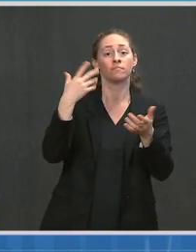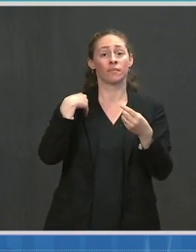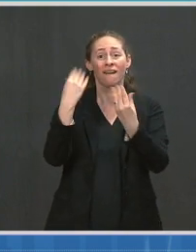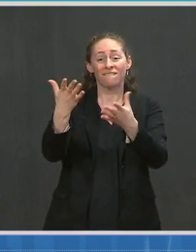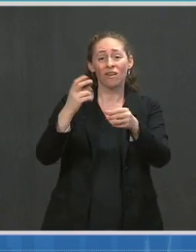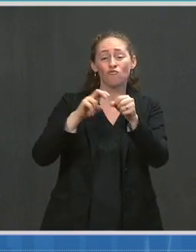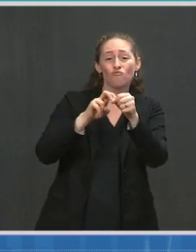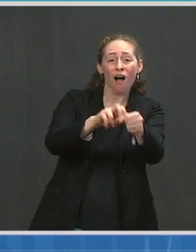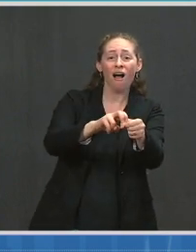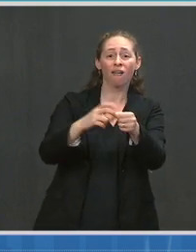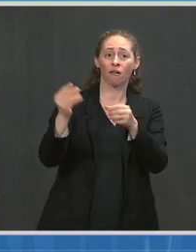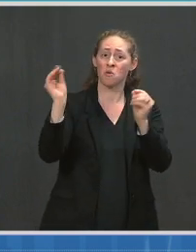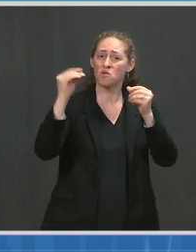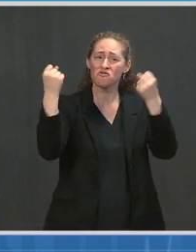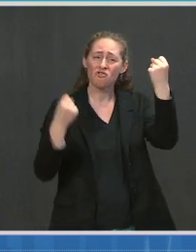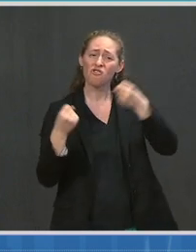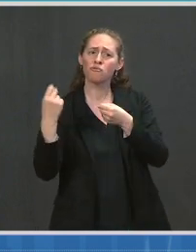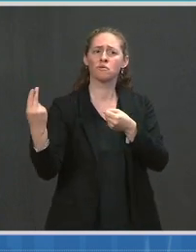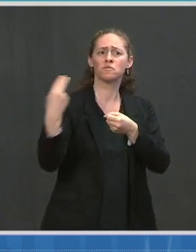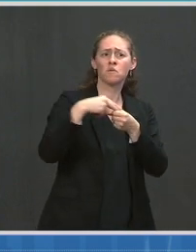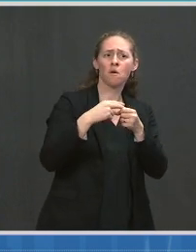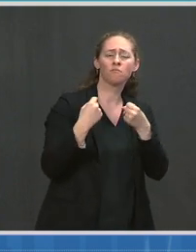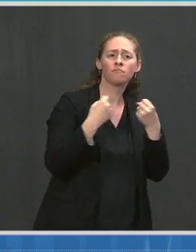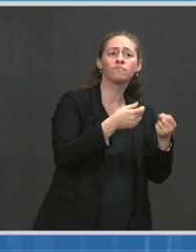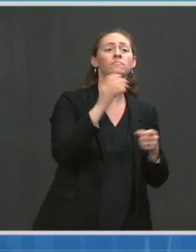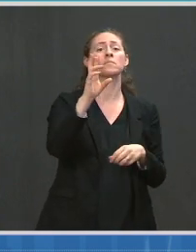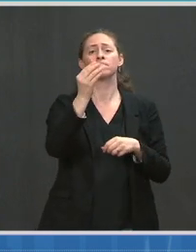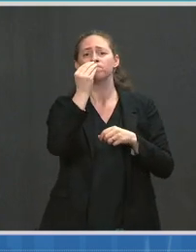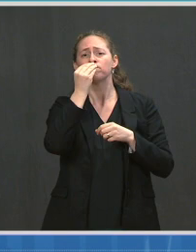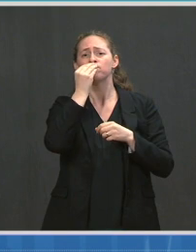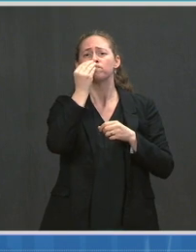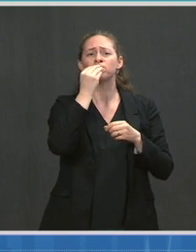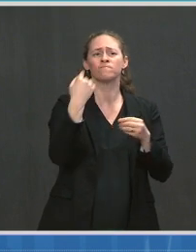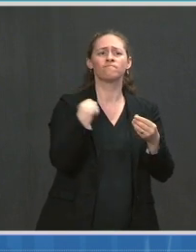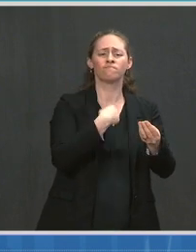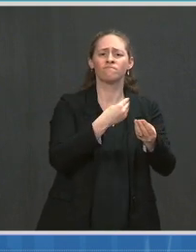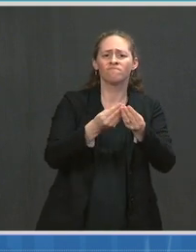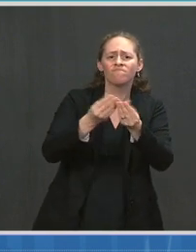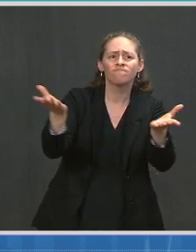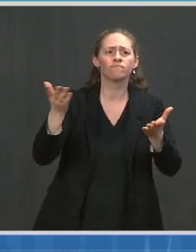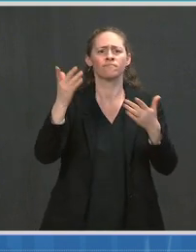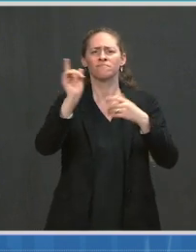A food assistance and housing nonprofit in a rural high-poverty community could receive